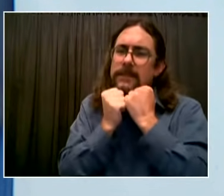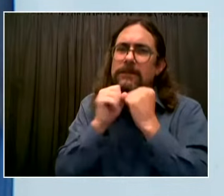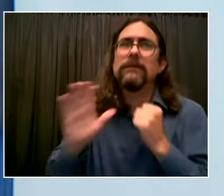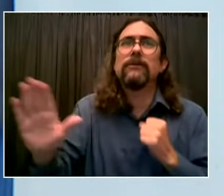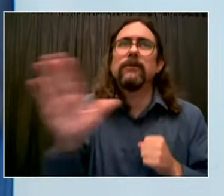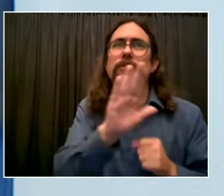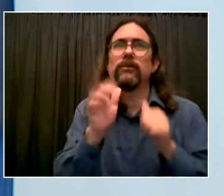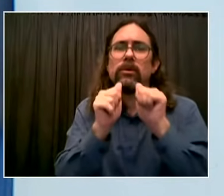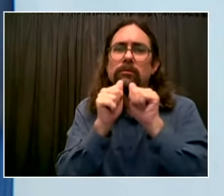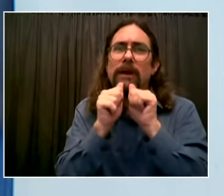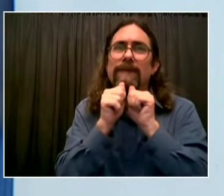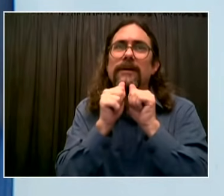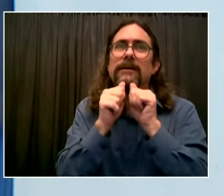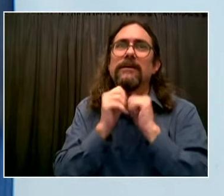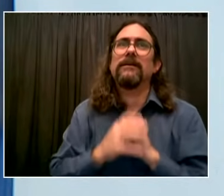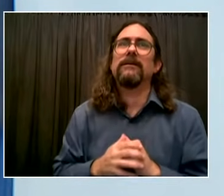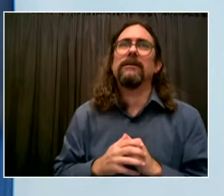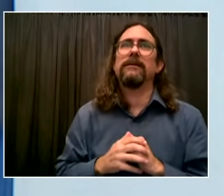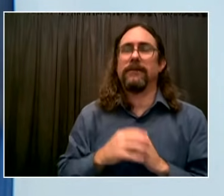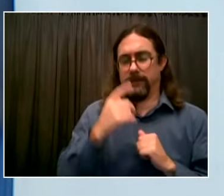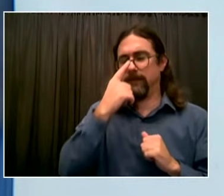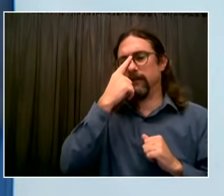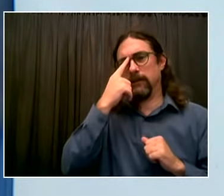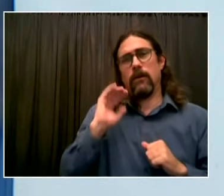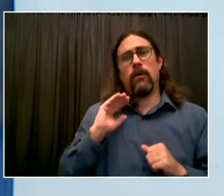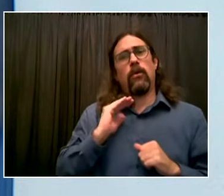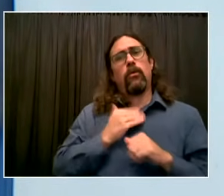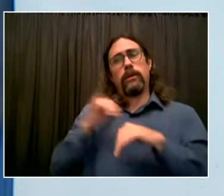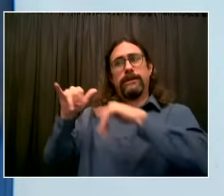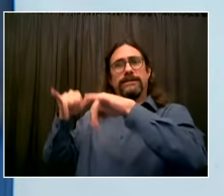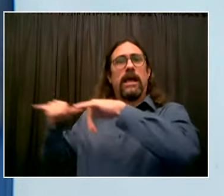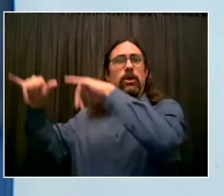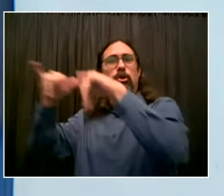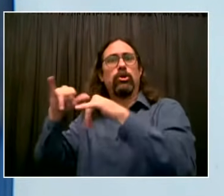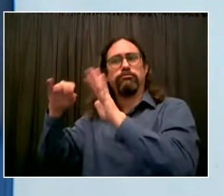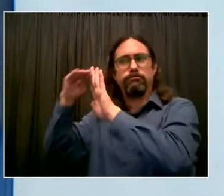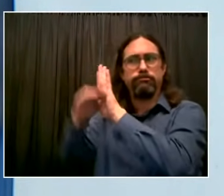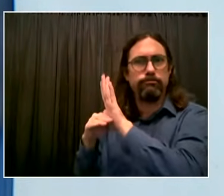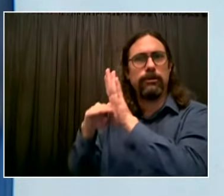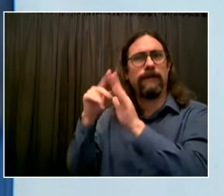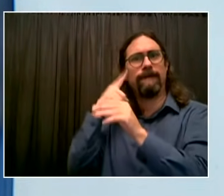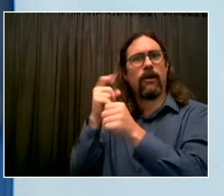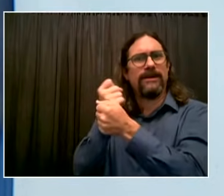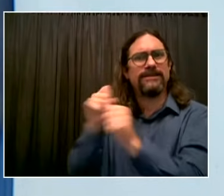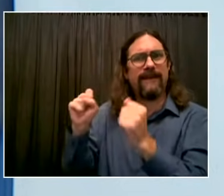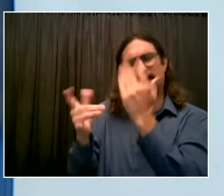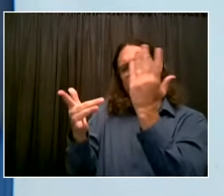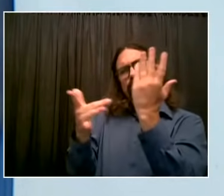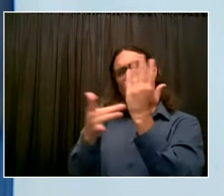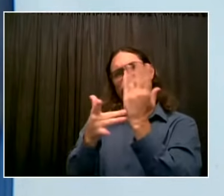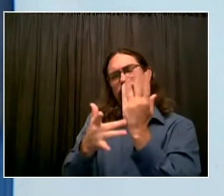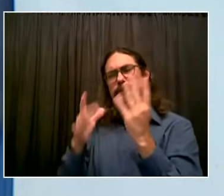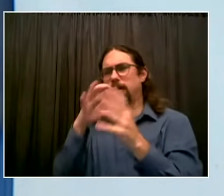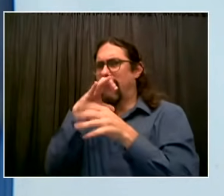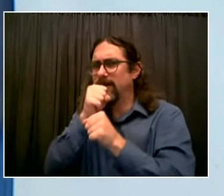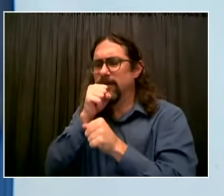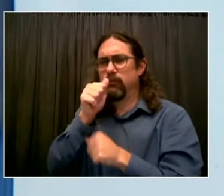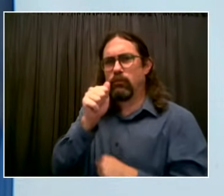WE HAVE YOUR UPMOST CONCERN ABOUT SAFETY, WHETHER IT'S THROUGH THE INTERNET OR WHETHER IT'S JUST KEEPING YOU SAFE FROM THE PARTICULAR